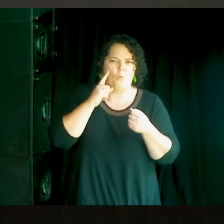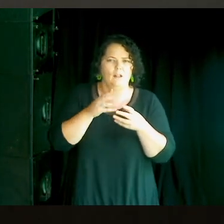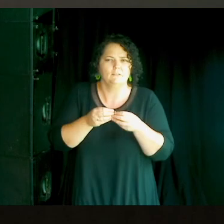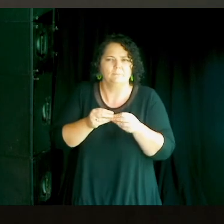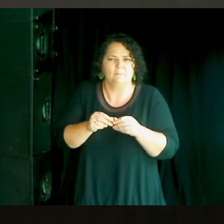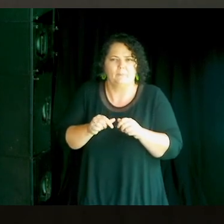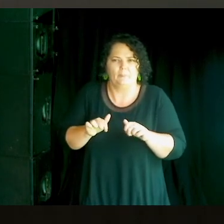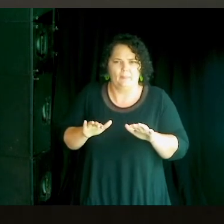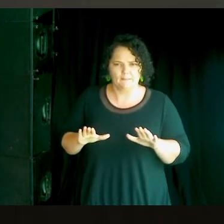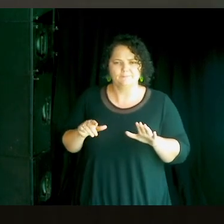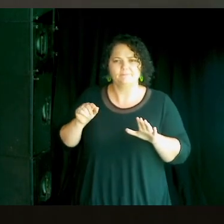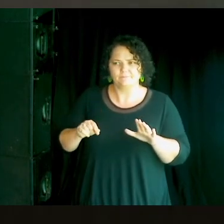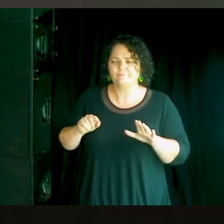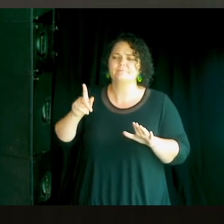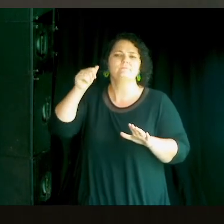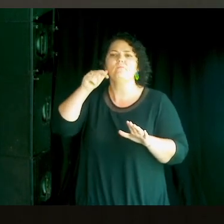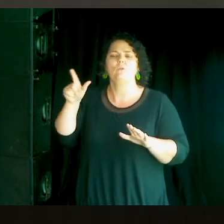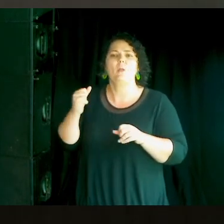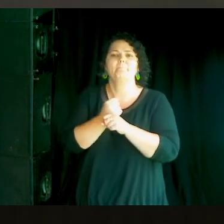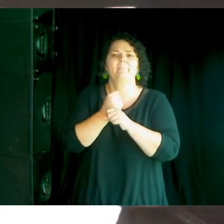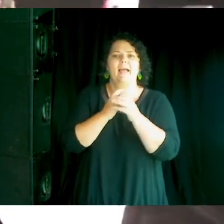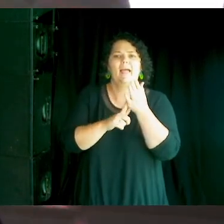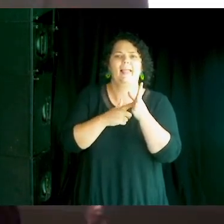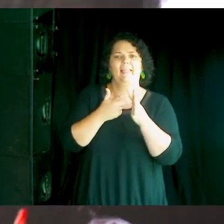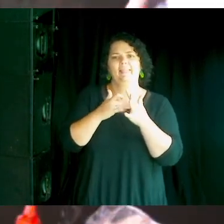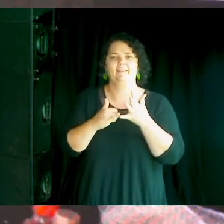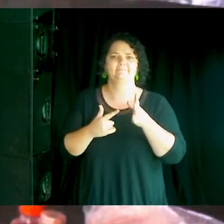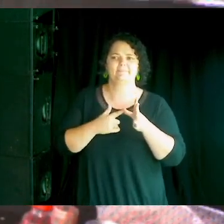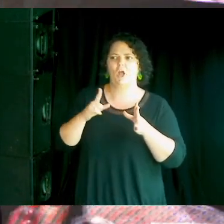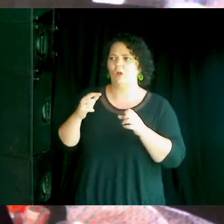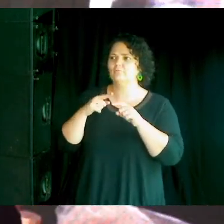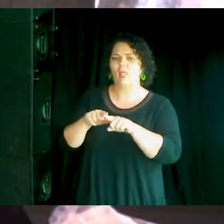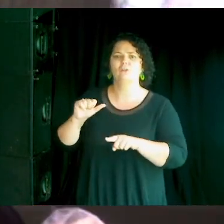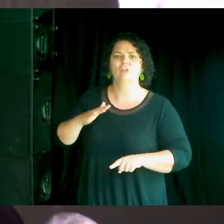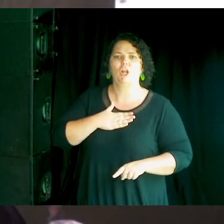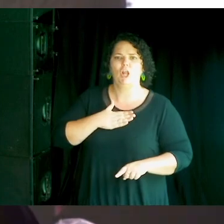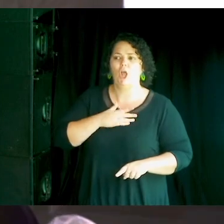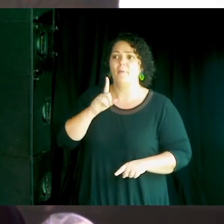the curse the laksa how I like it so I eat the laksa but I can't eat the chili crab oh that's